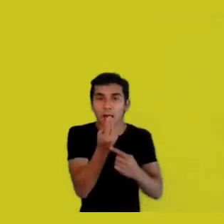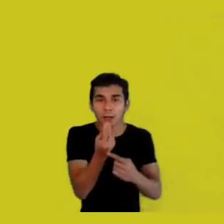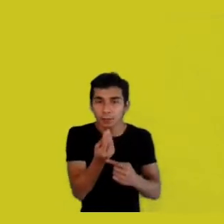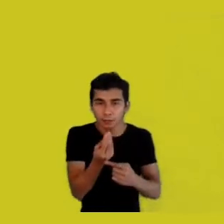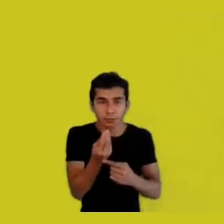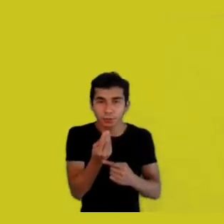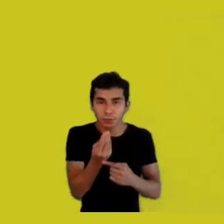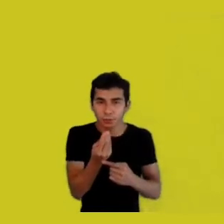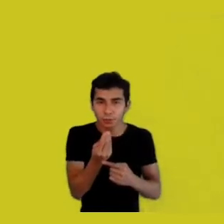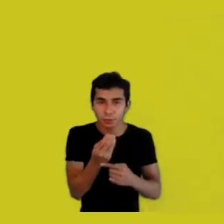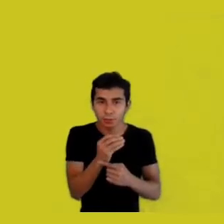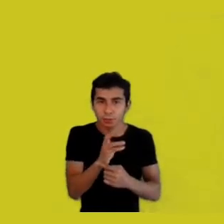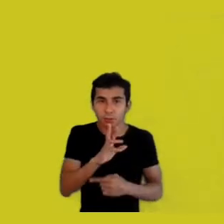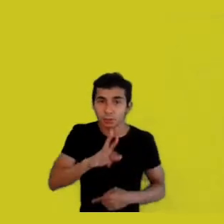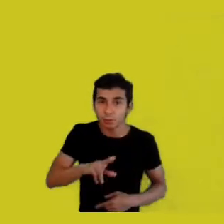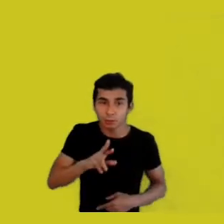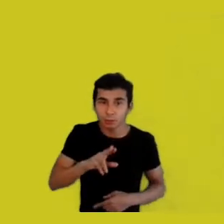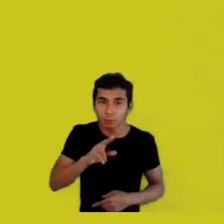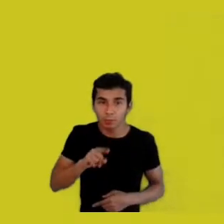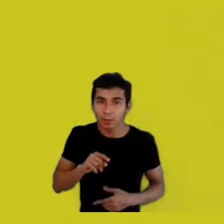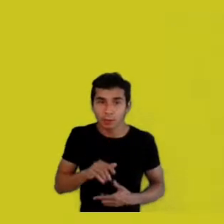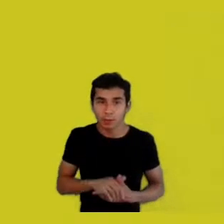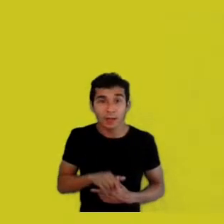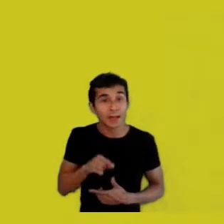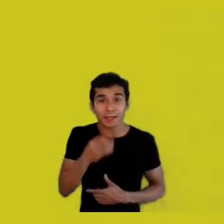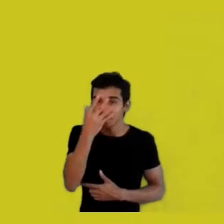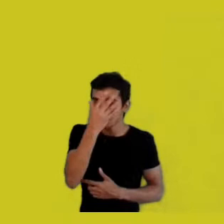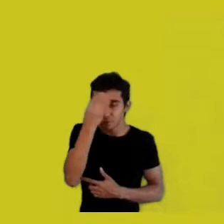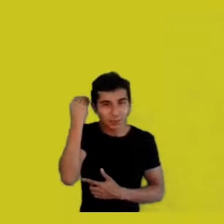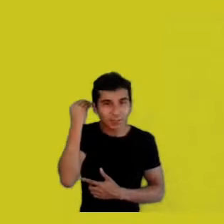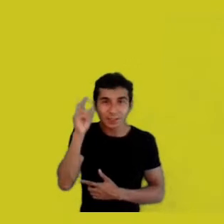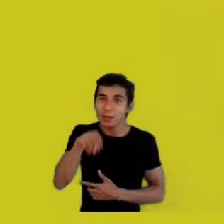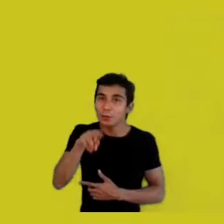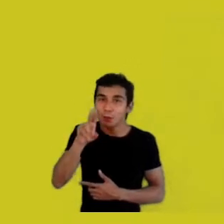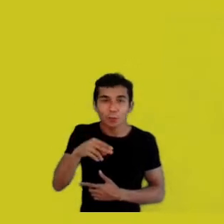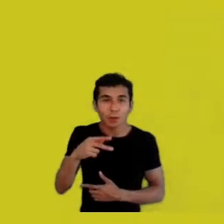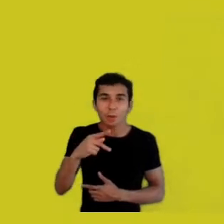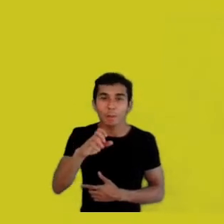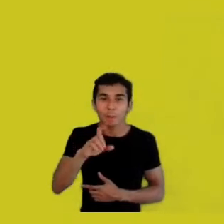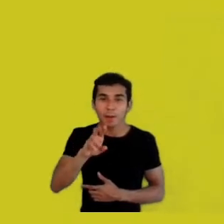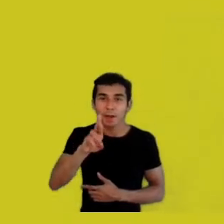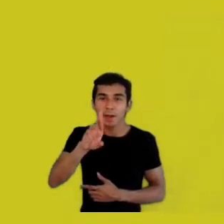This is something I’ll never forget, one of the first things Pedro said